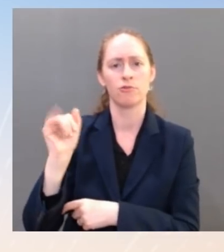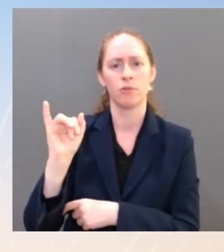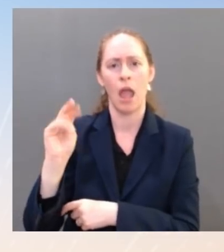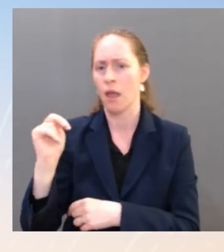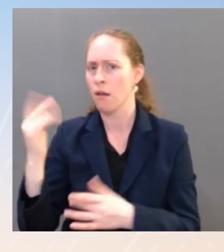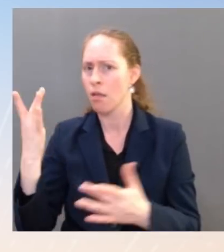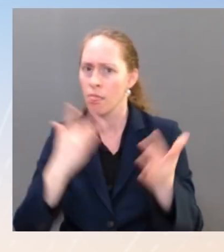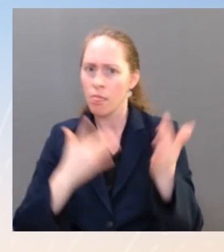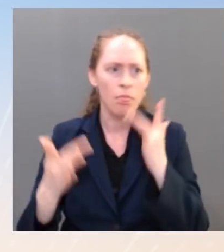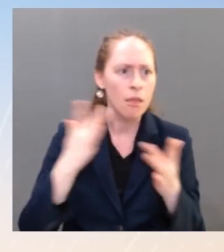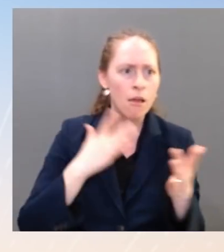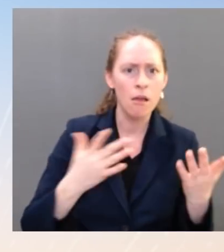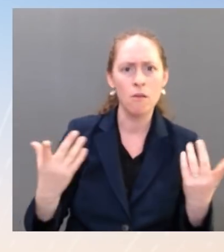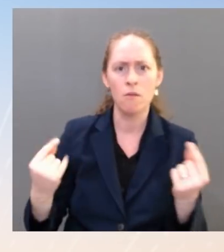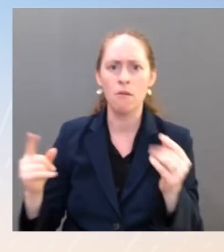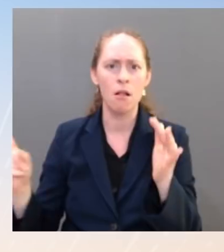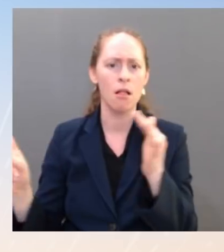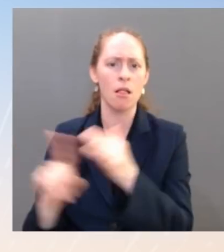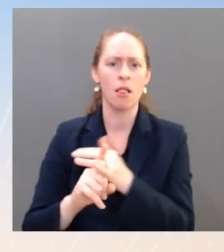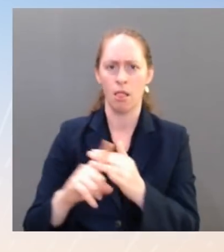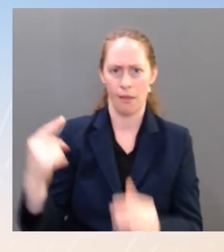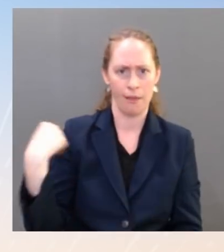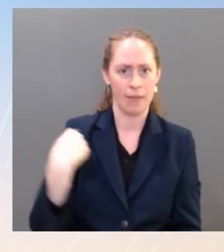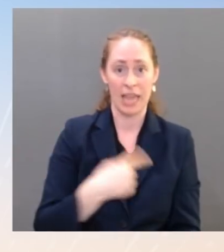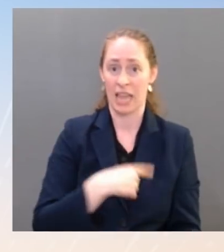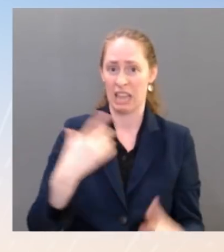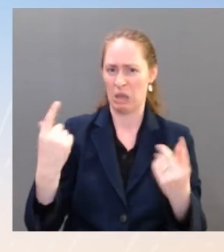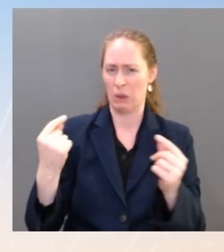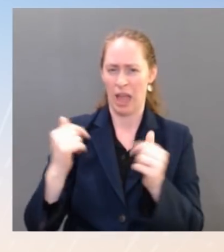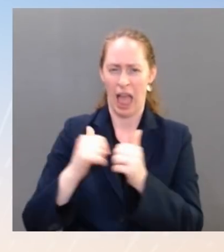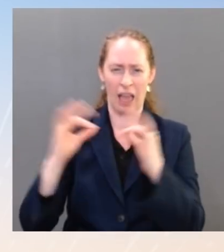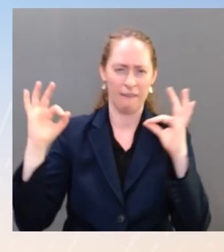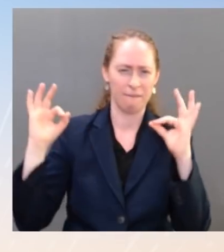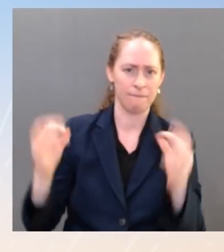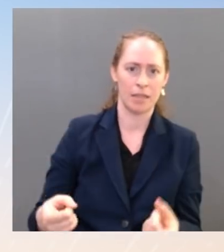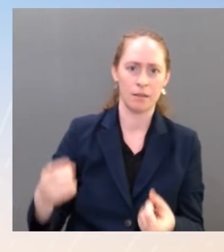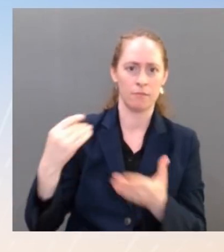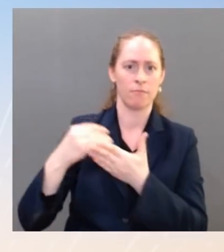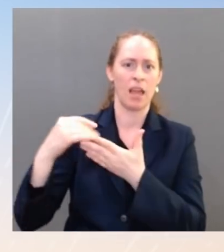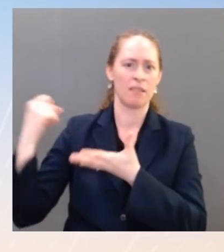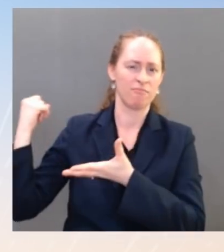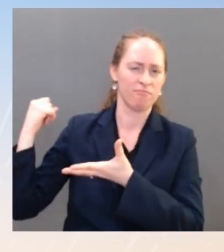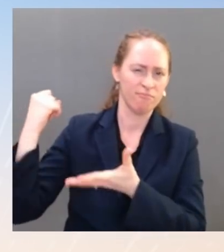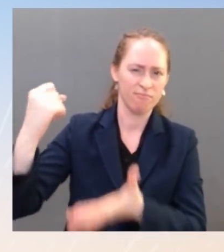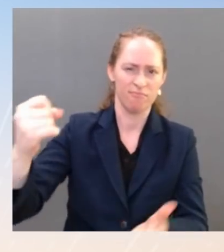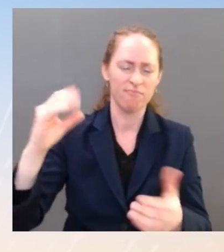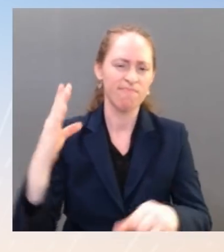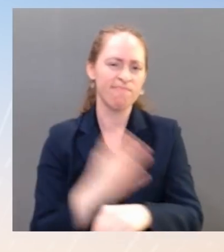ever supporting upgrades, new docks and berths, rail lines going on to ports and more,